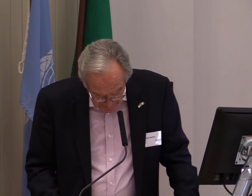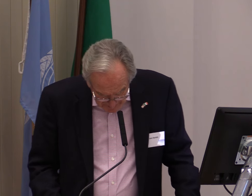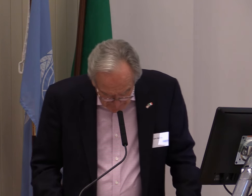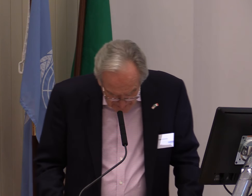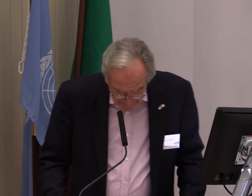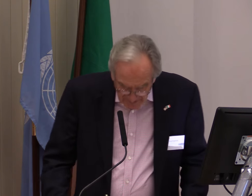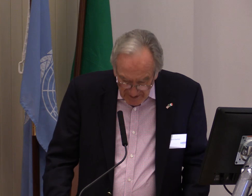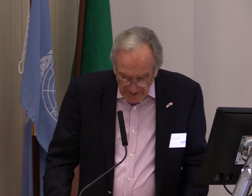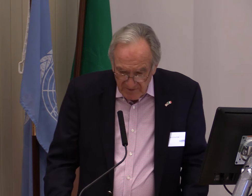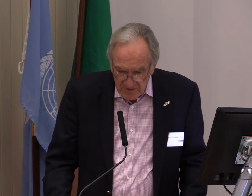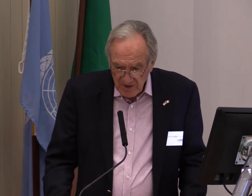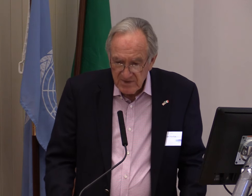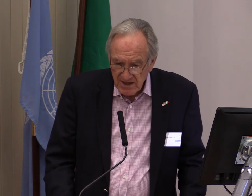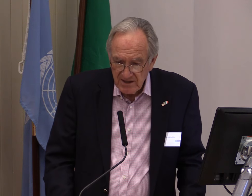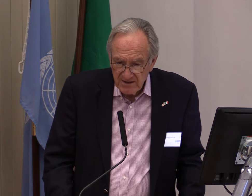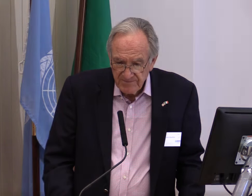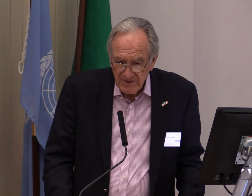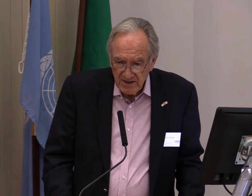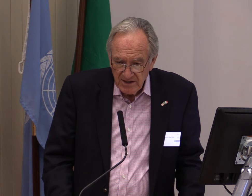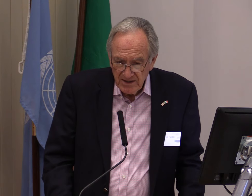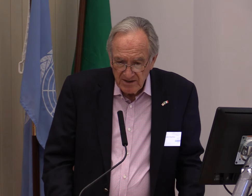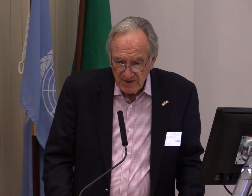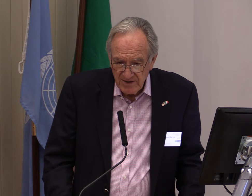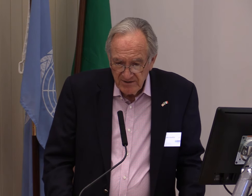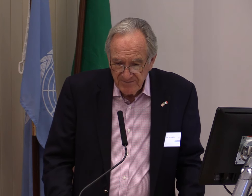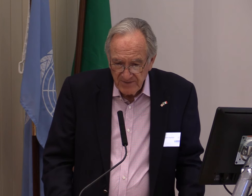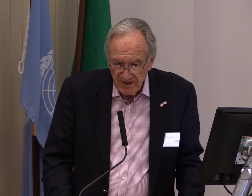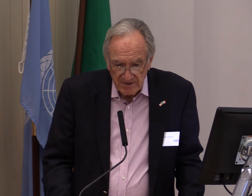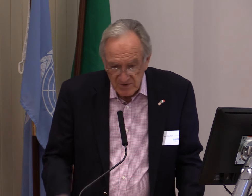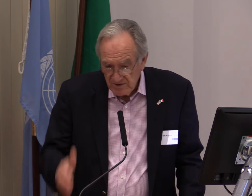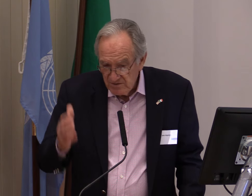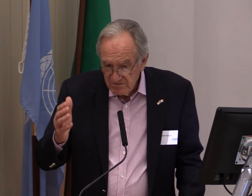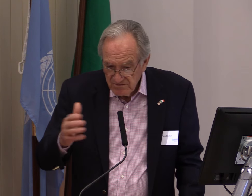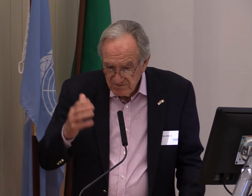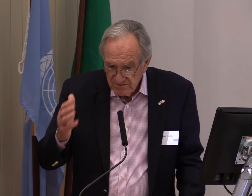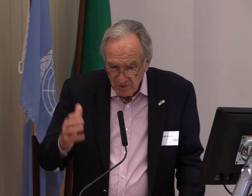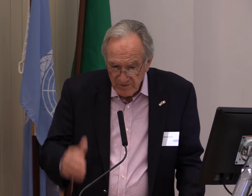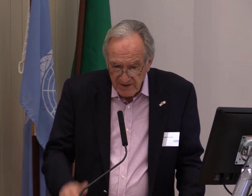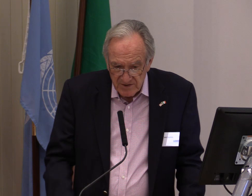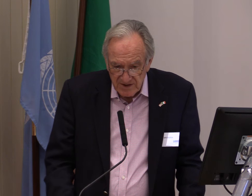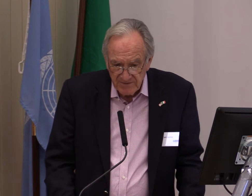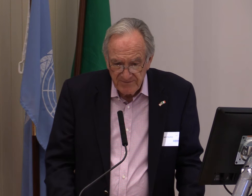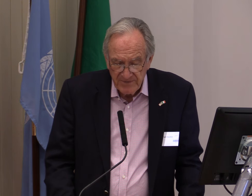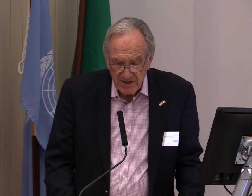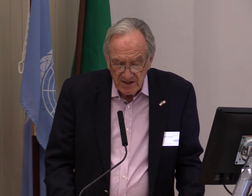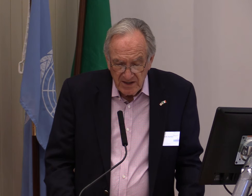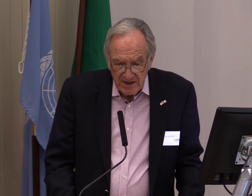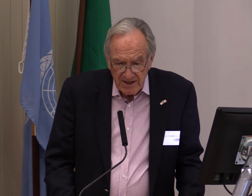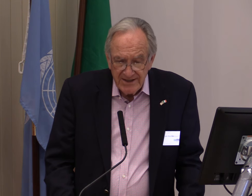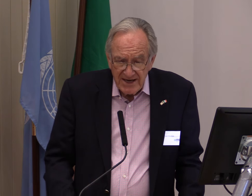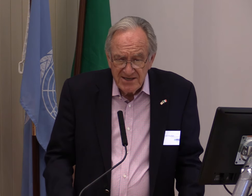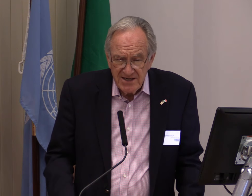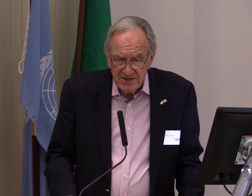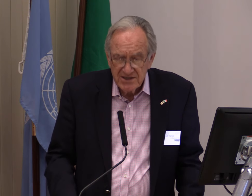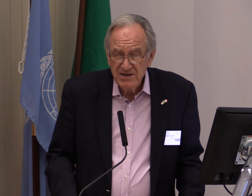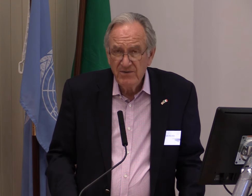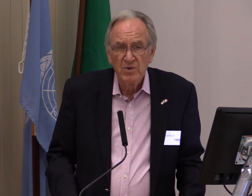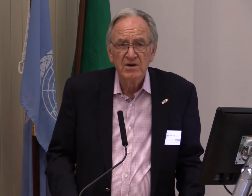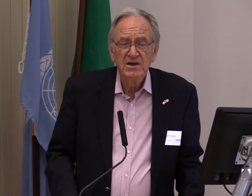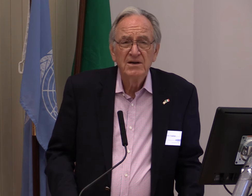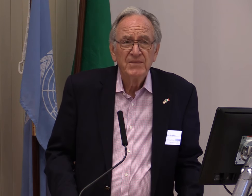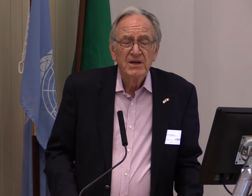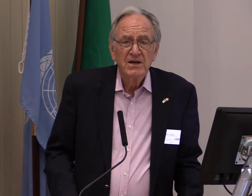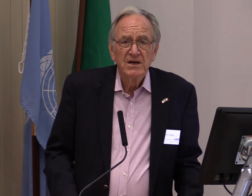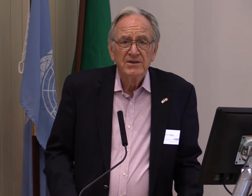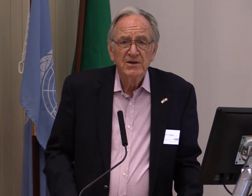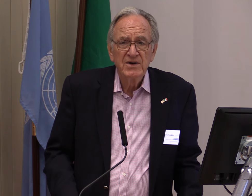So that was what it was like in America, I'm sure you know that yourself. In 1964 the US